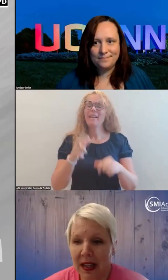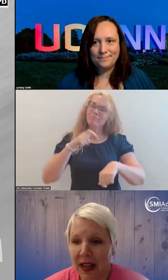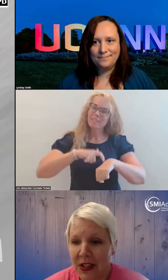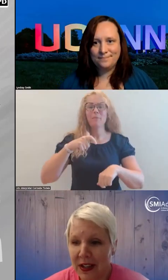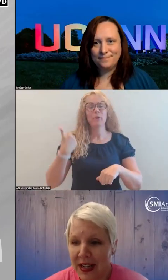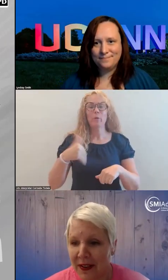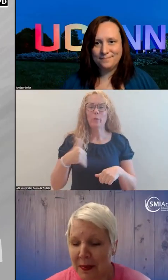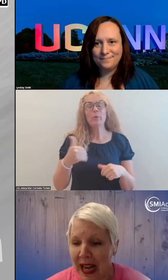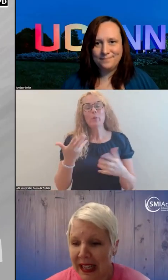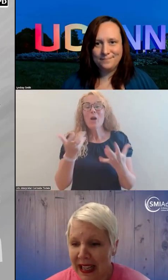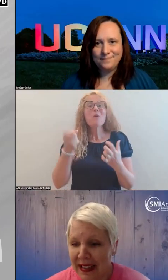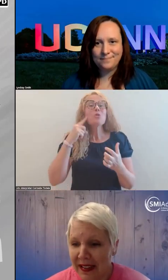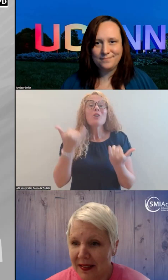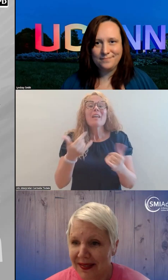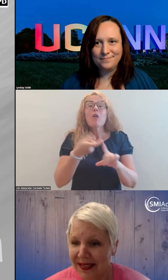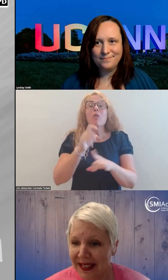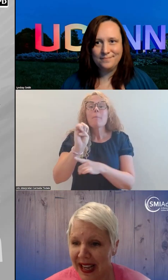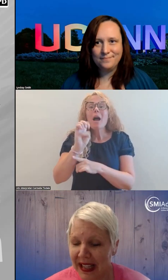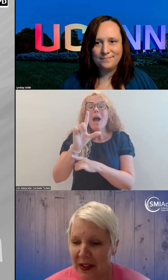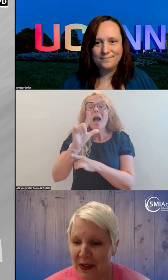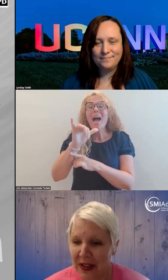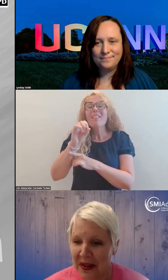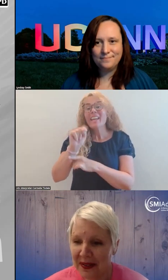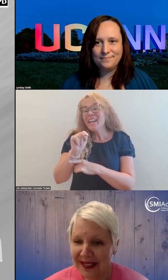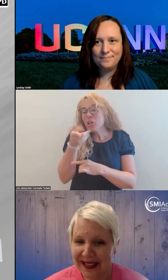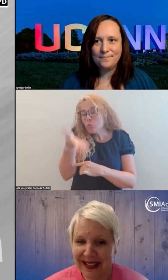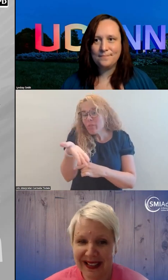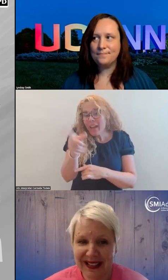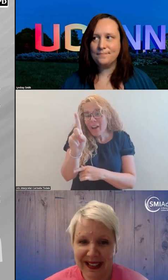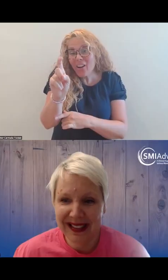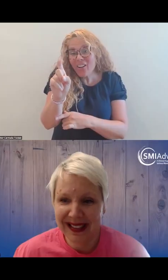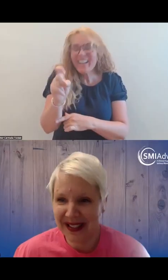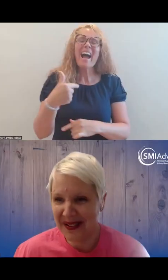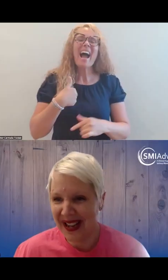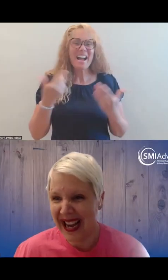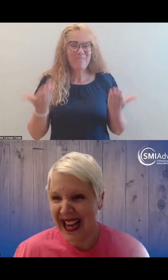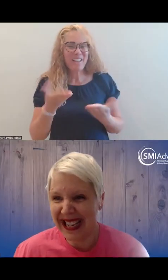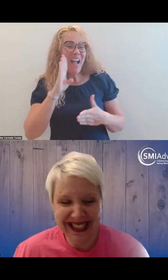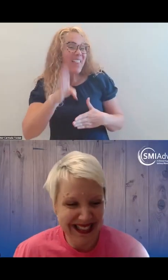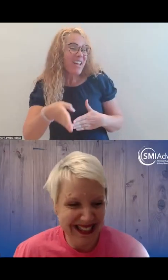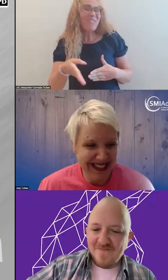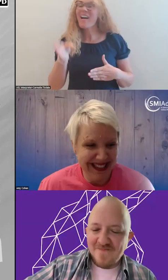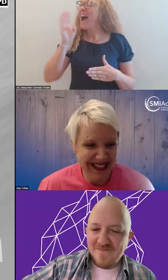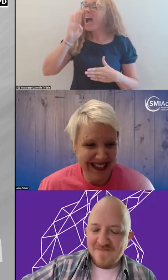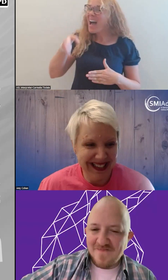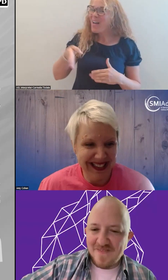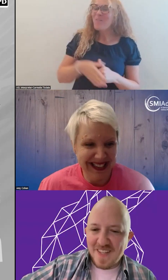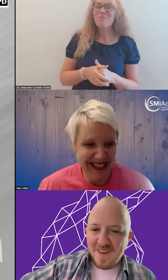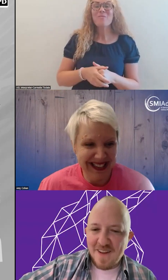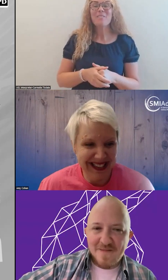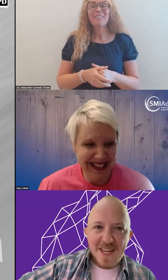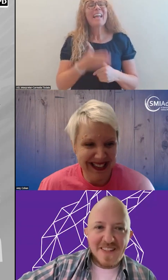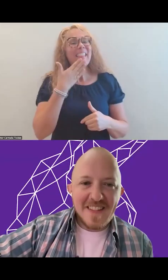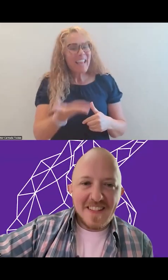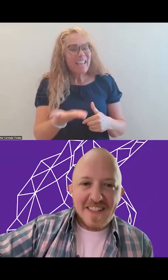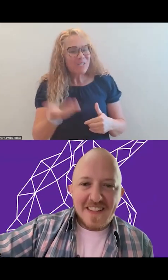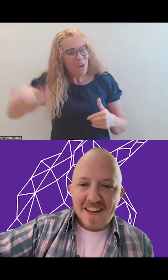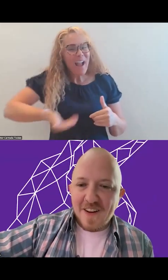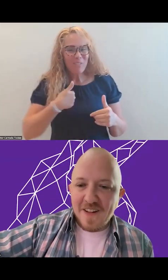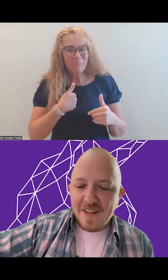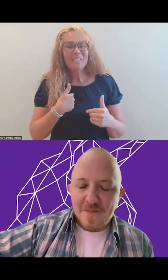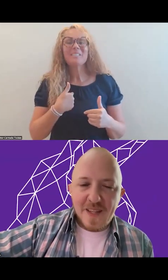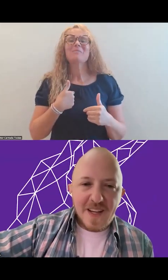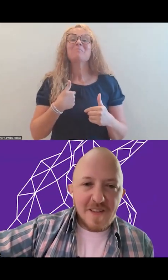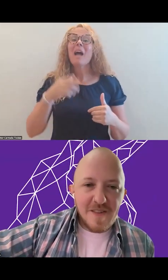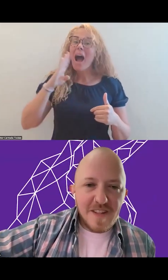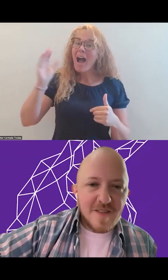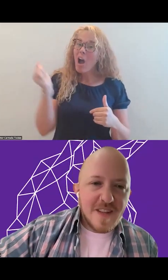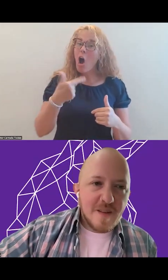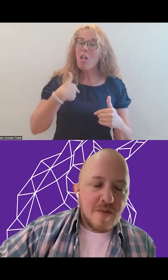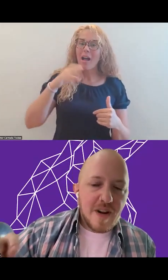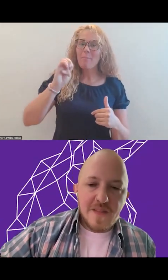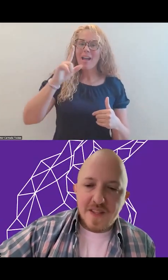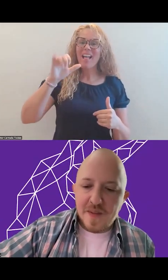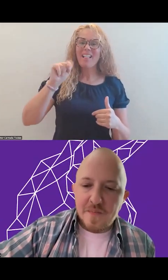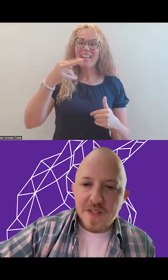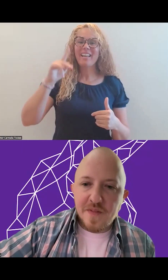I WOULD LOVE TO HEAR NOW FROM ELLIOTT. >> THANK YOU. I AM ELLIOTT. I AM THE